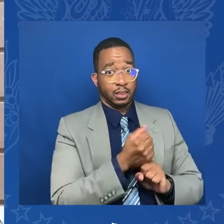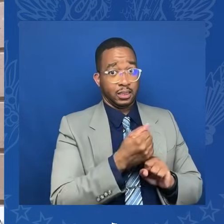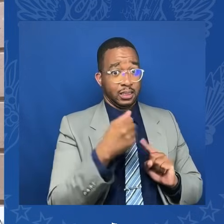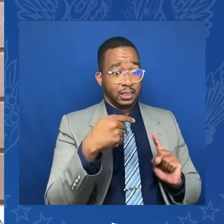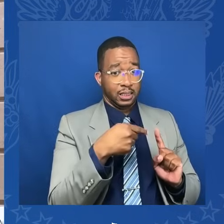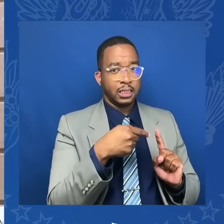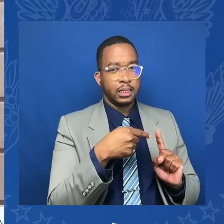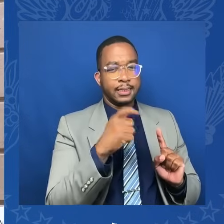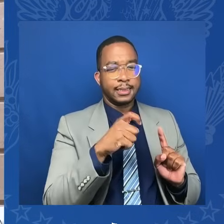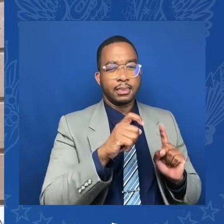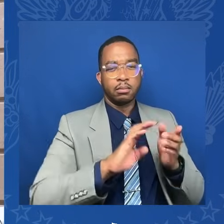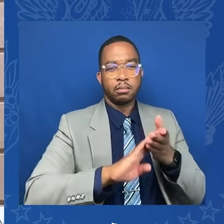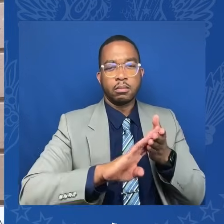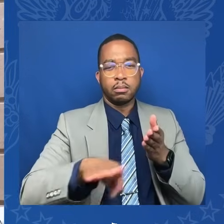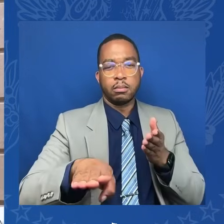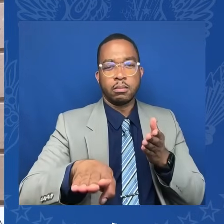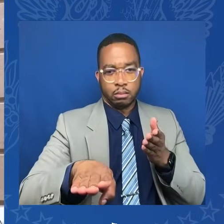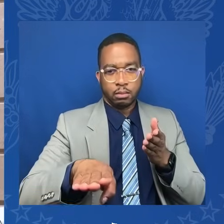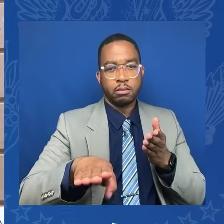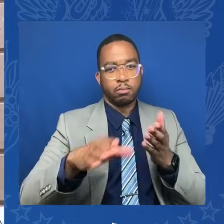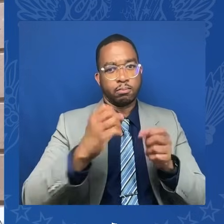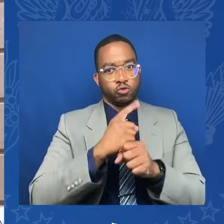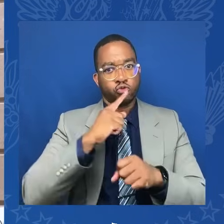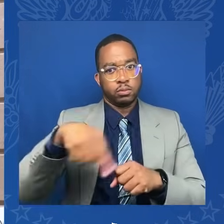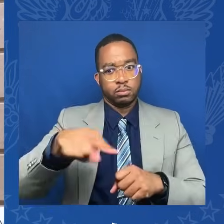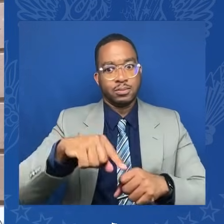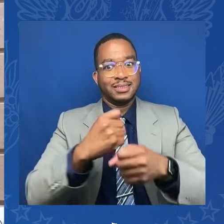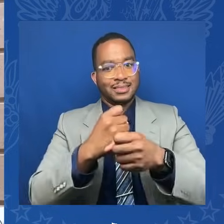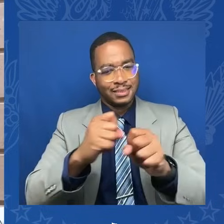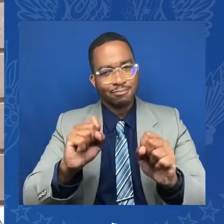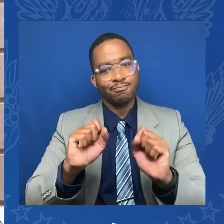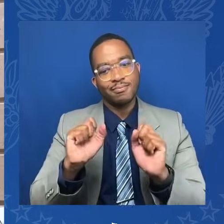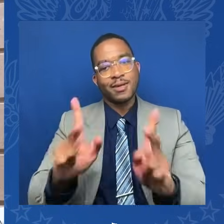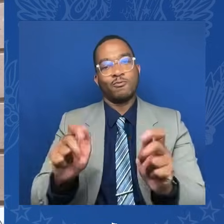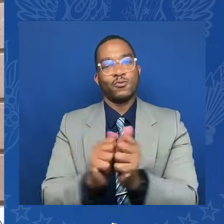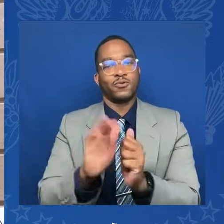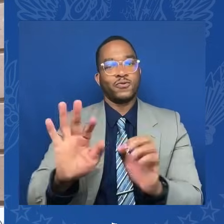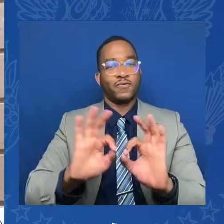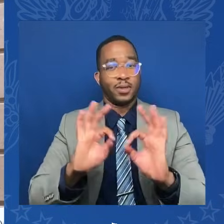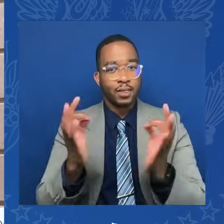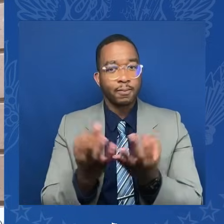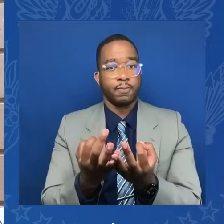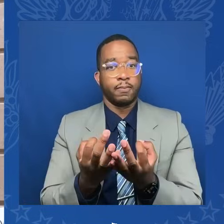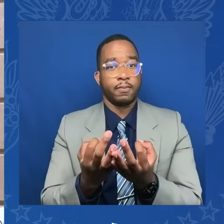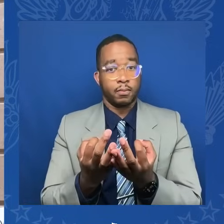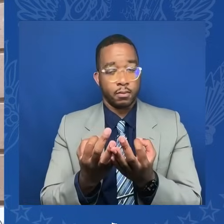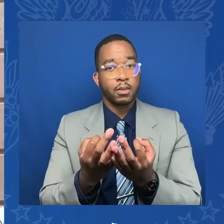We won't stop working until all the hostages come home and a ceasefire is reached. That is essential to happen.